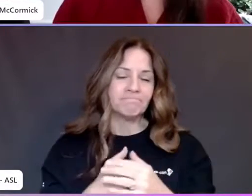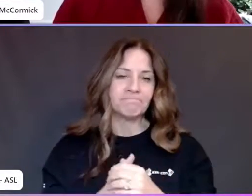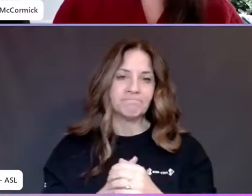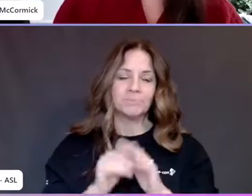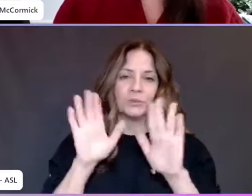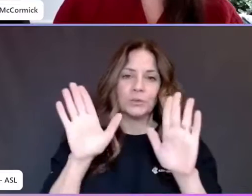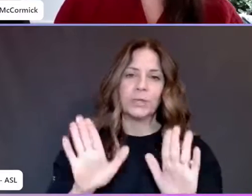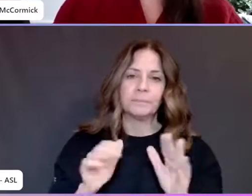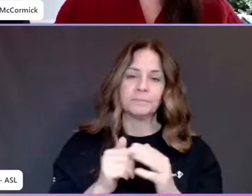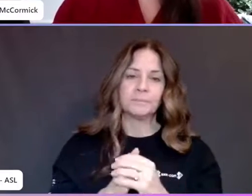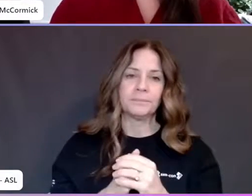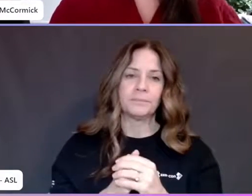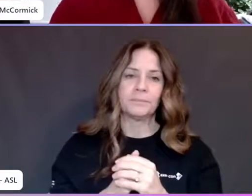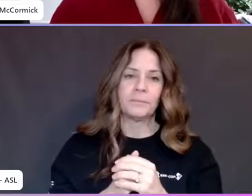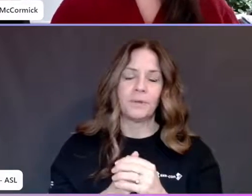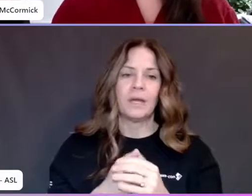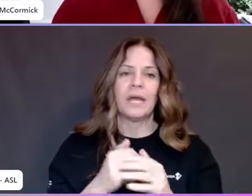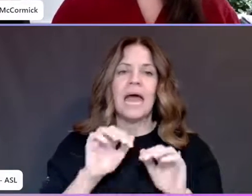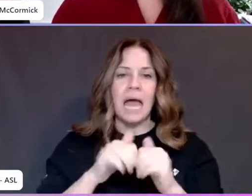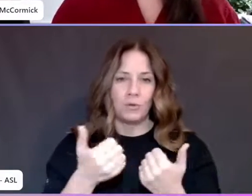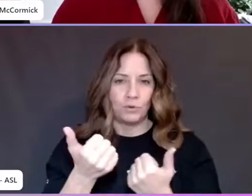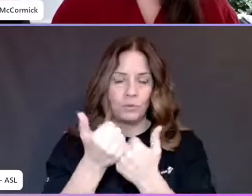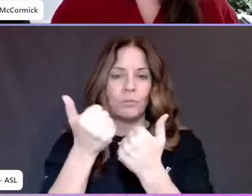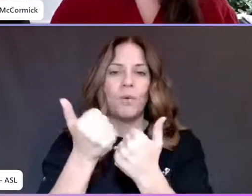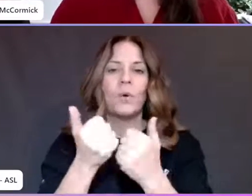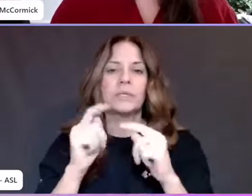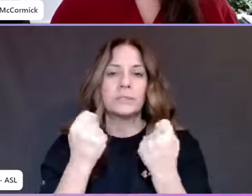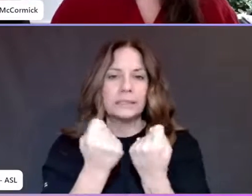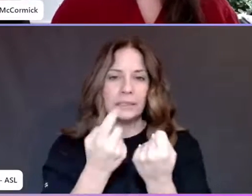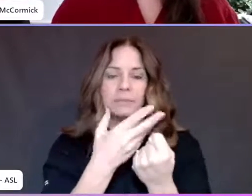question, that we're rolling out. We're compiling a few